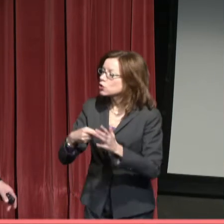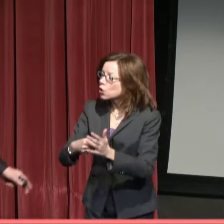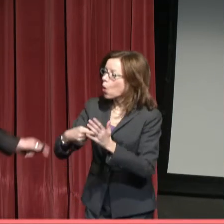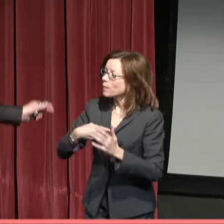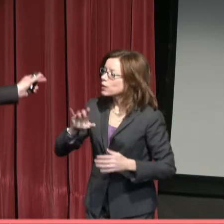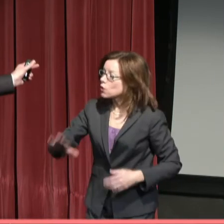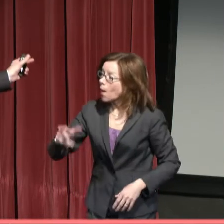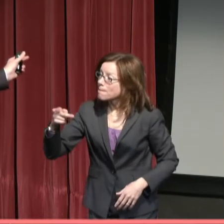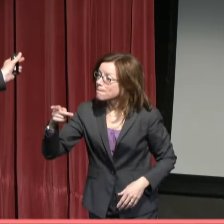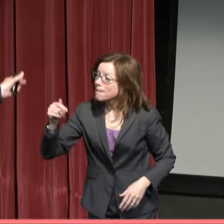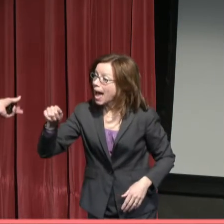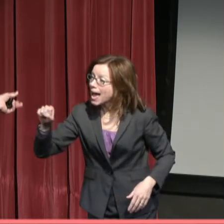If you remove the letter P,